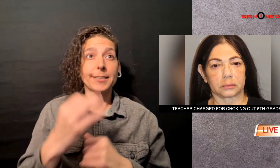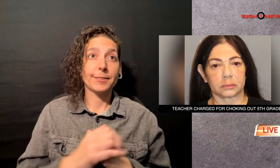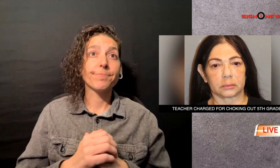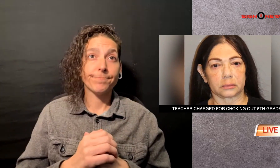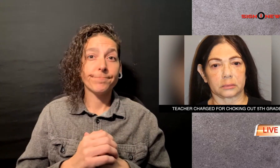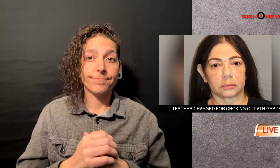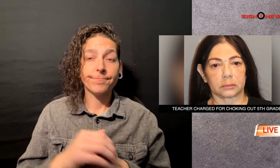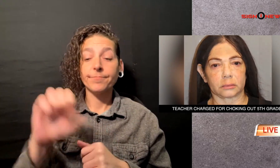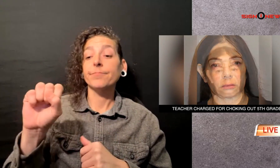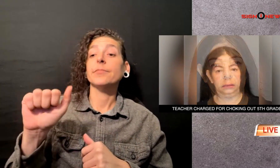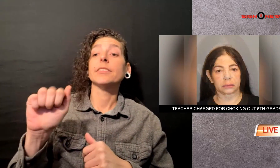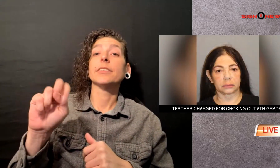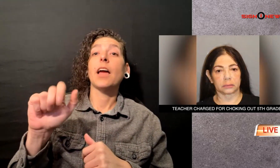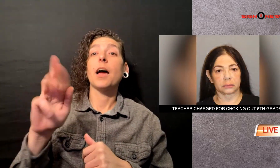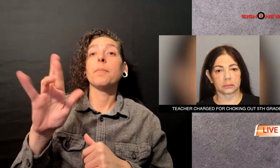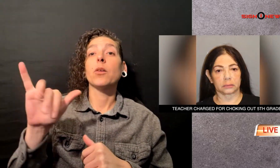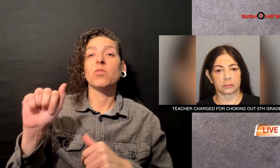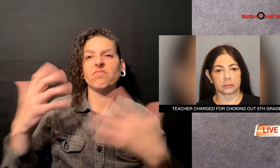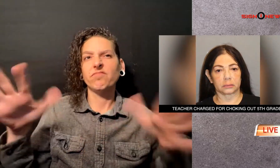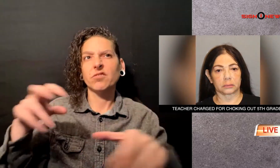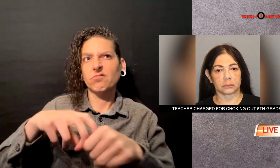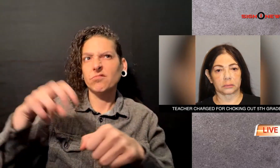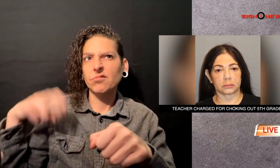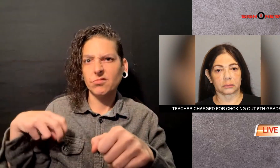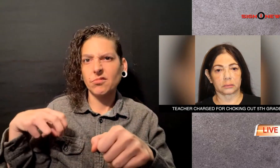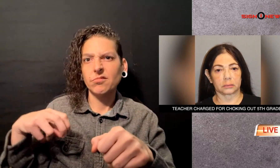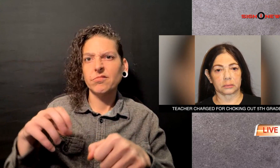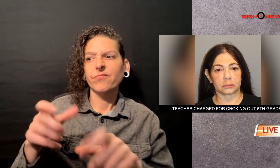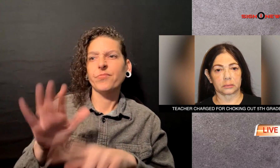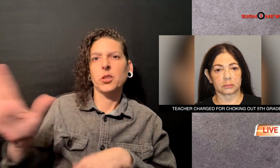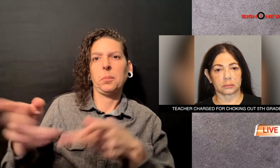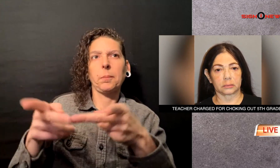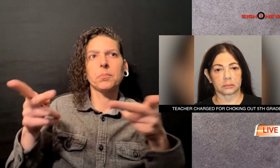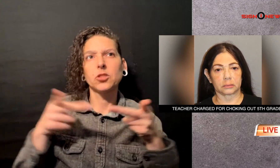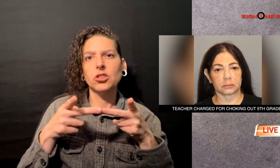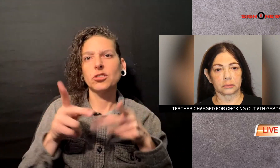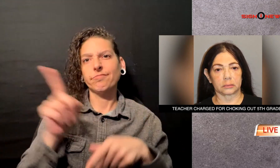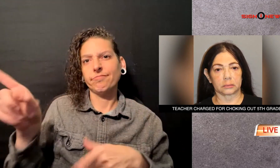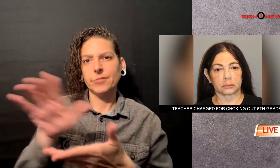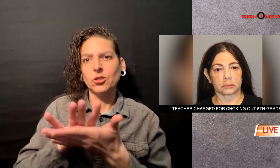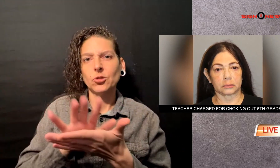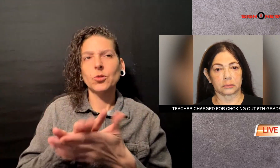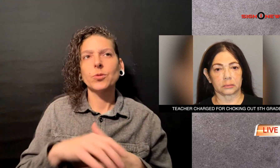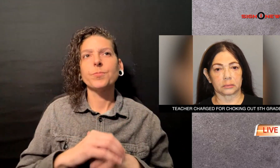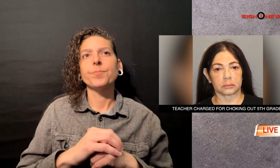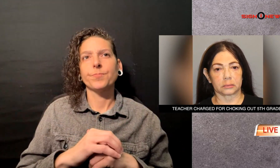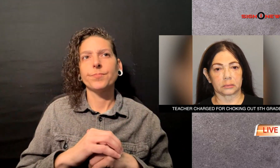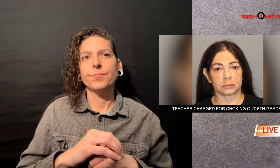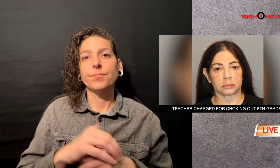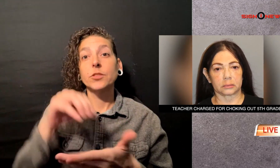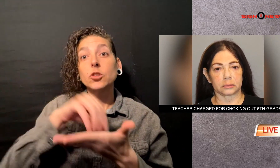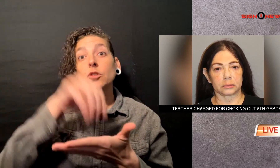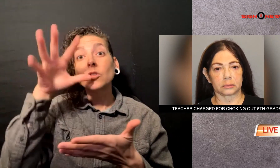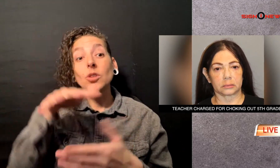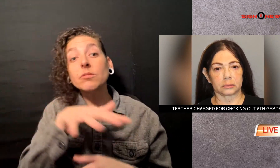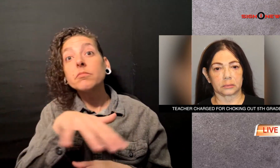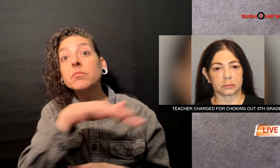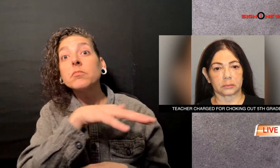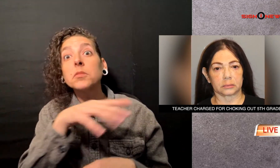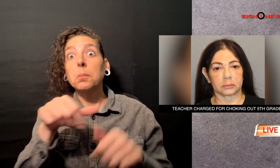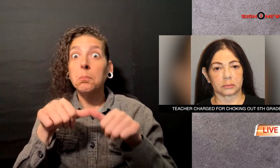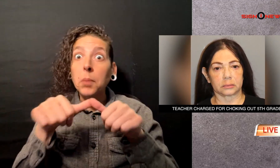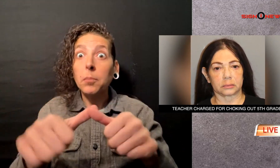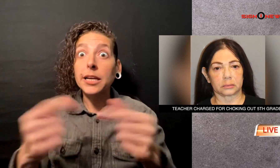Sanabria has resigned from her post at the school the student was not permanently injured